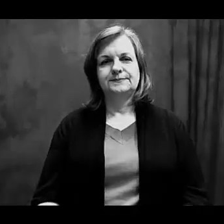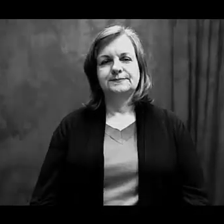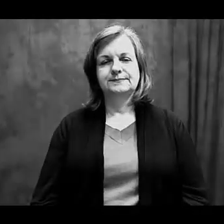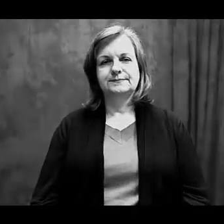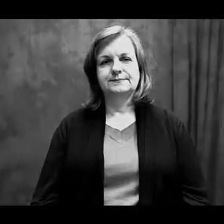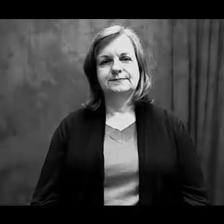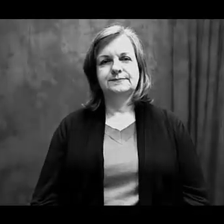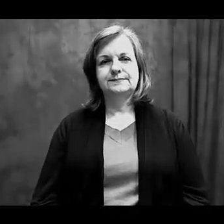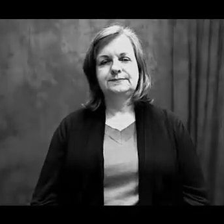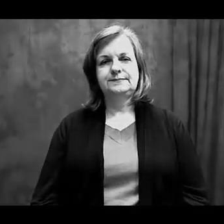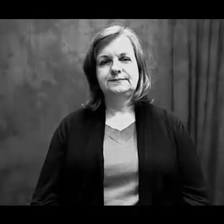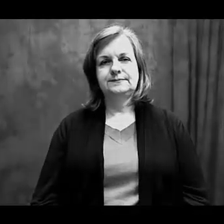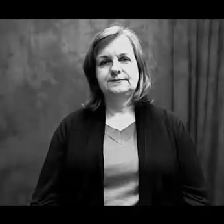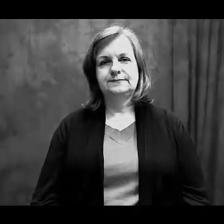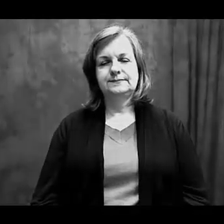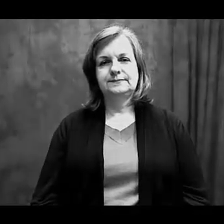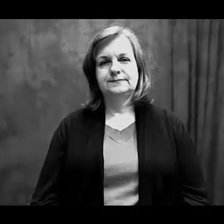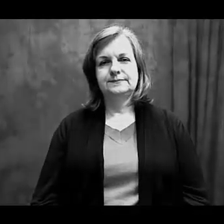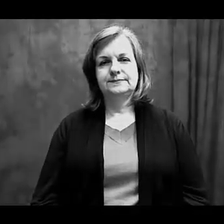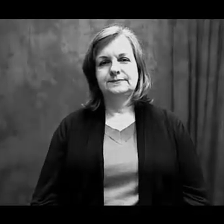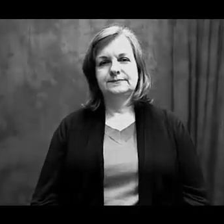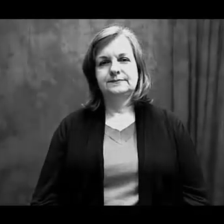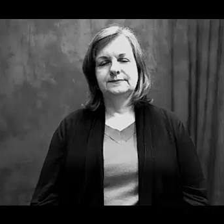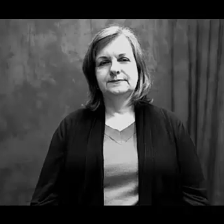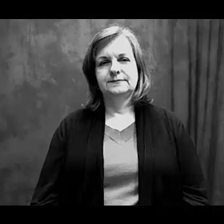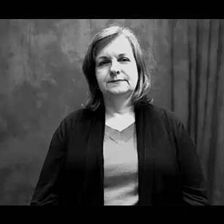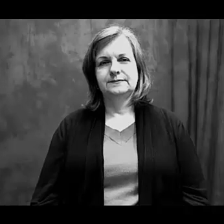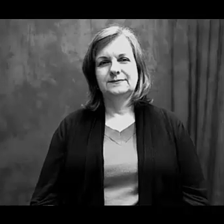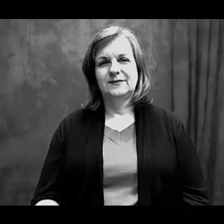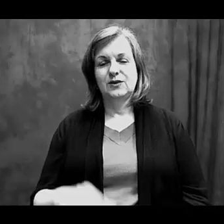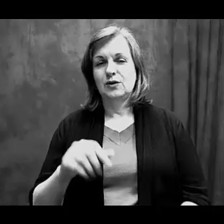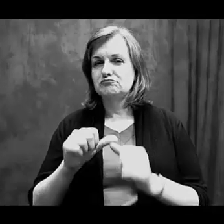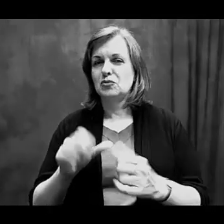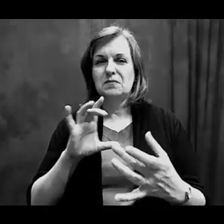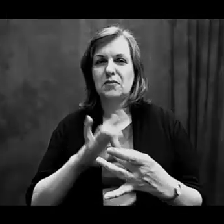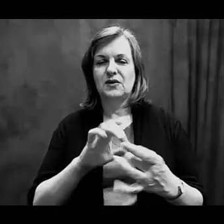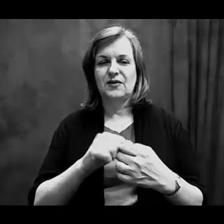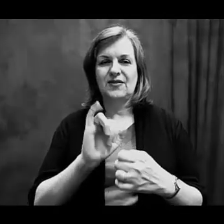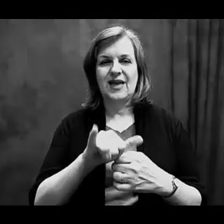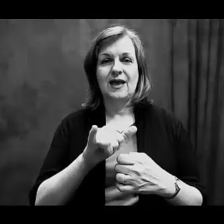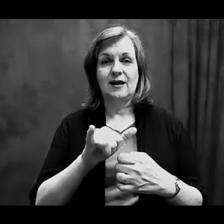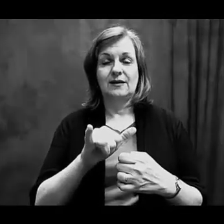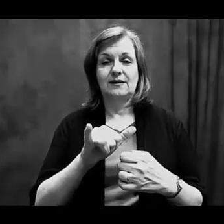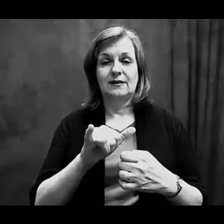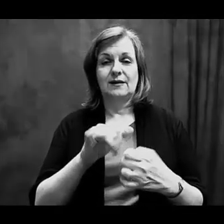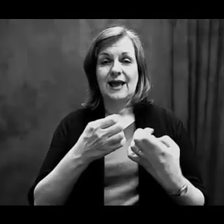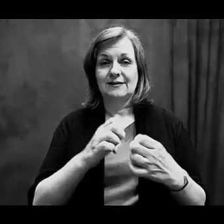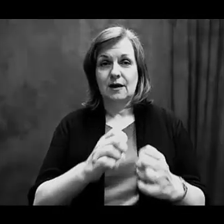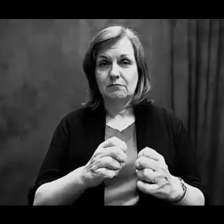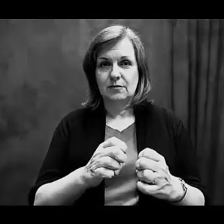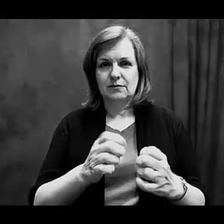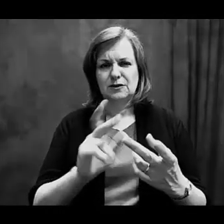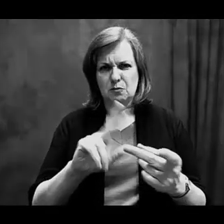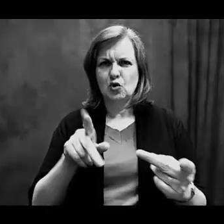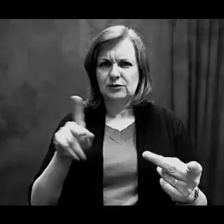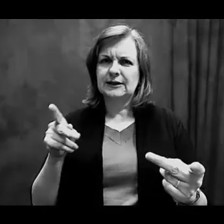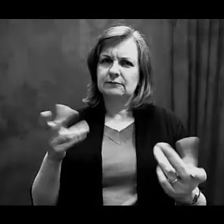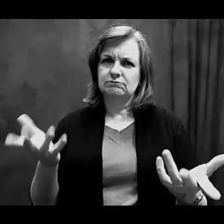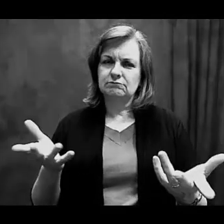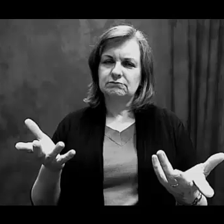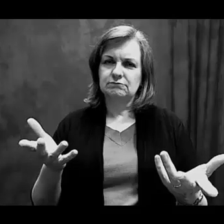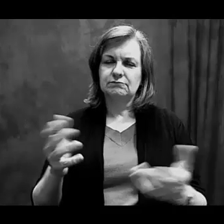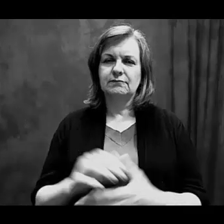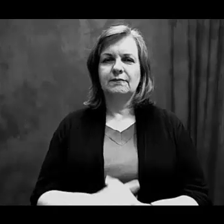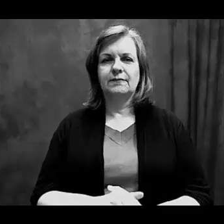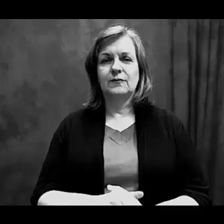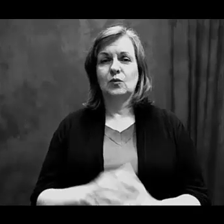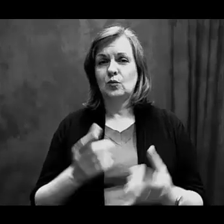that are going to be permanently bound